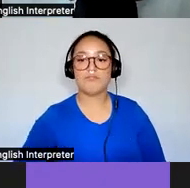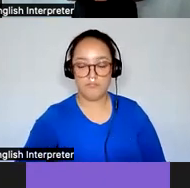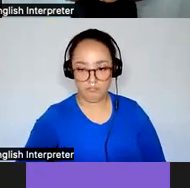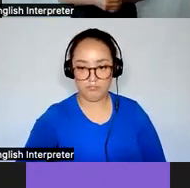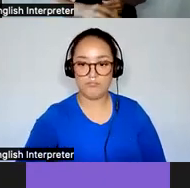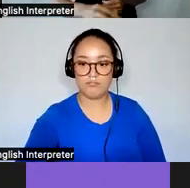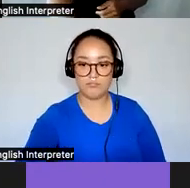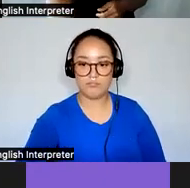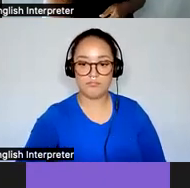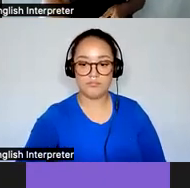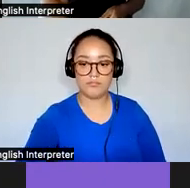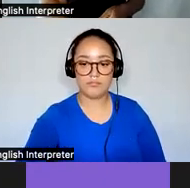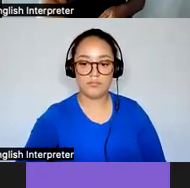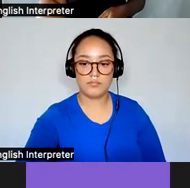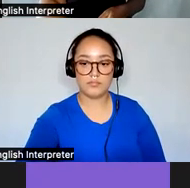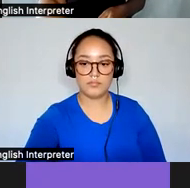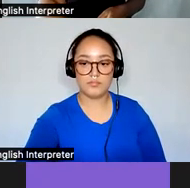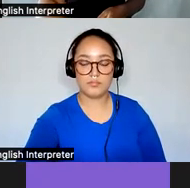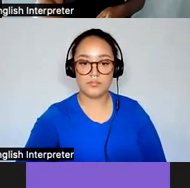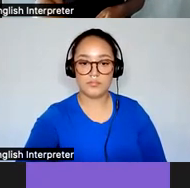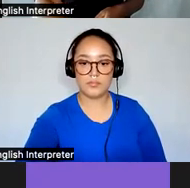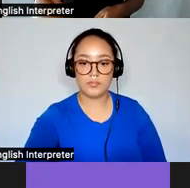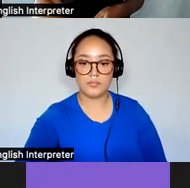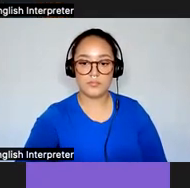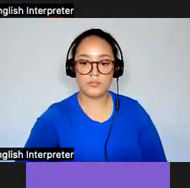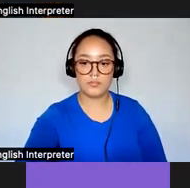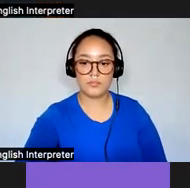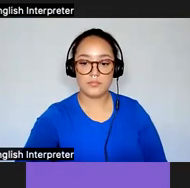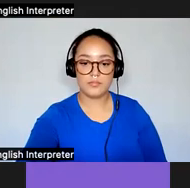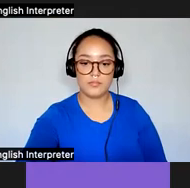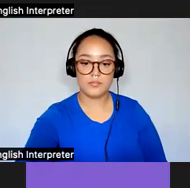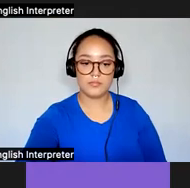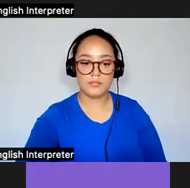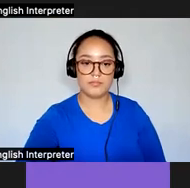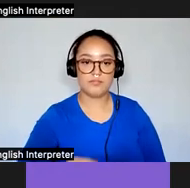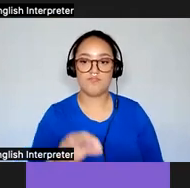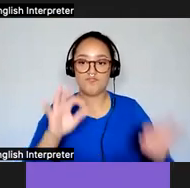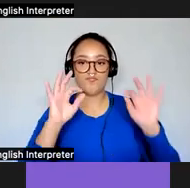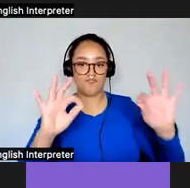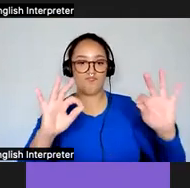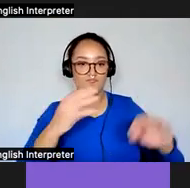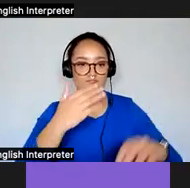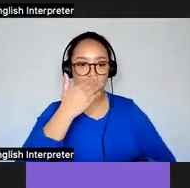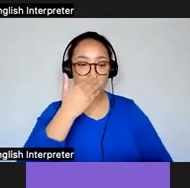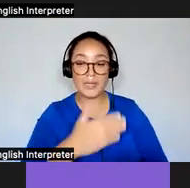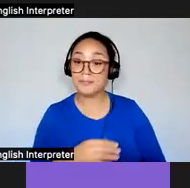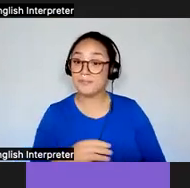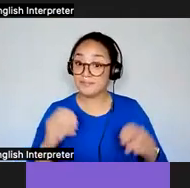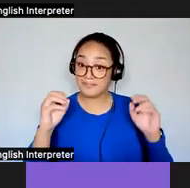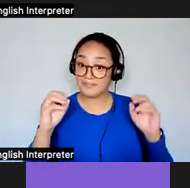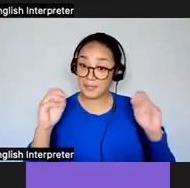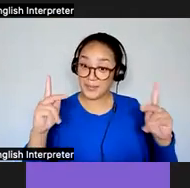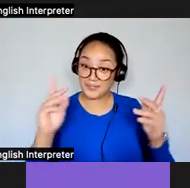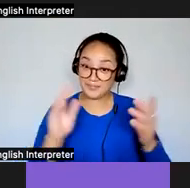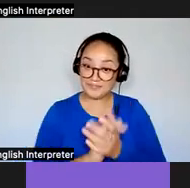Thank you. All right. So